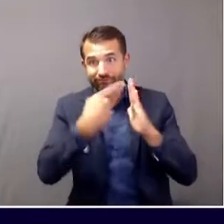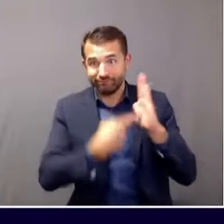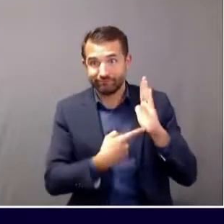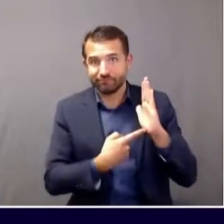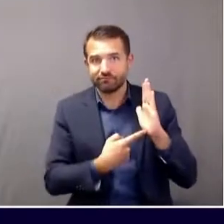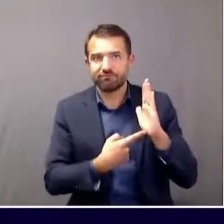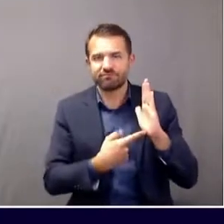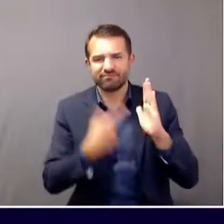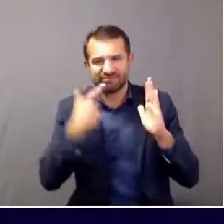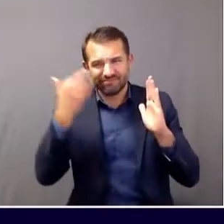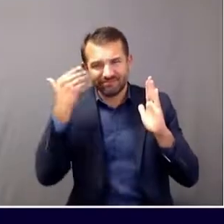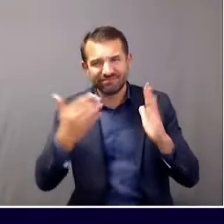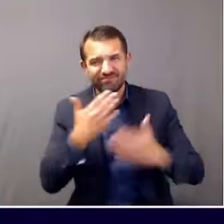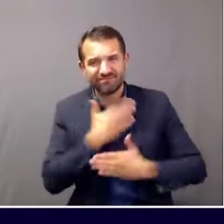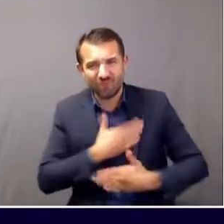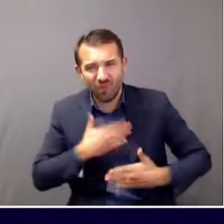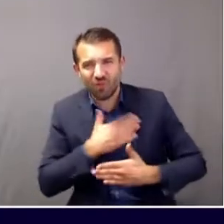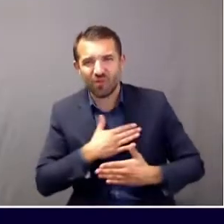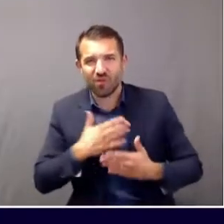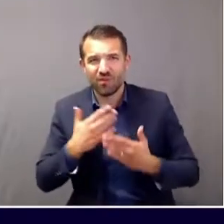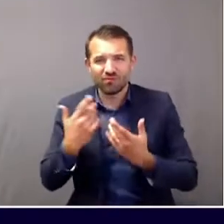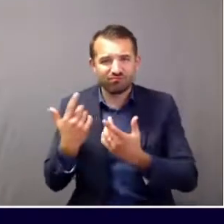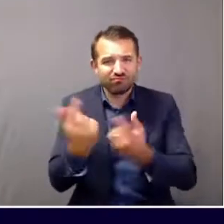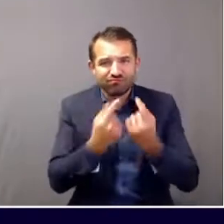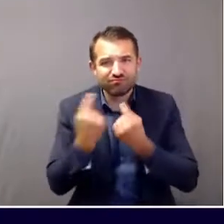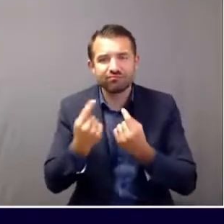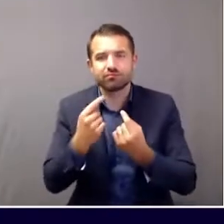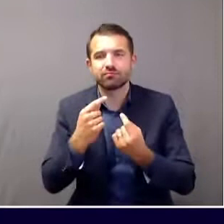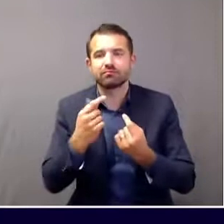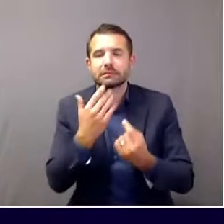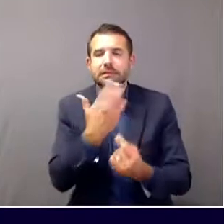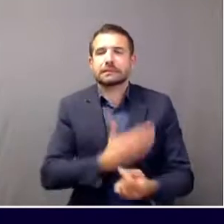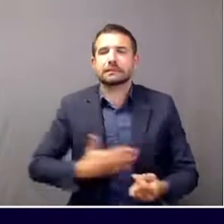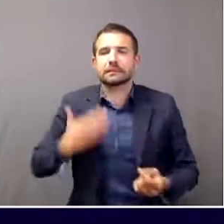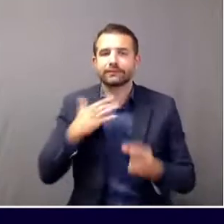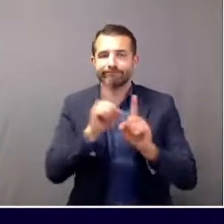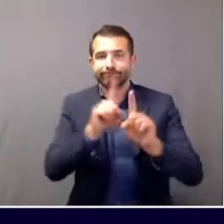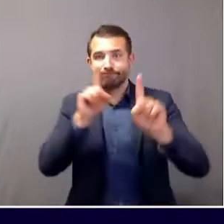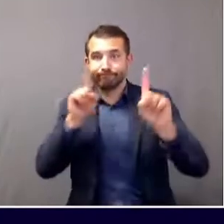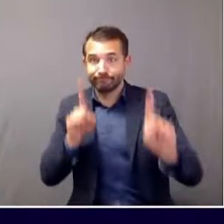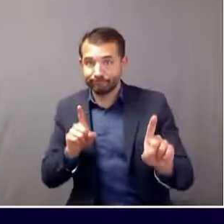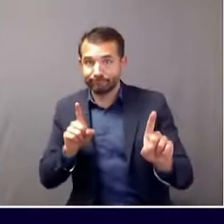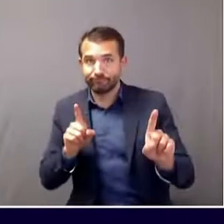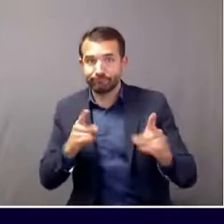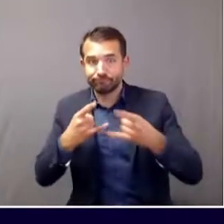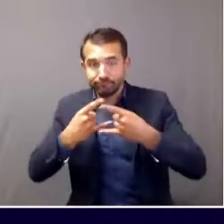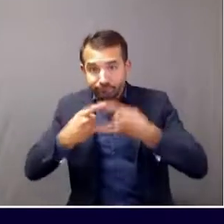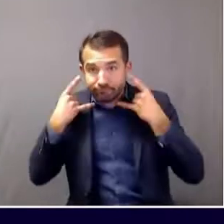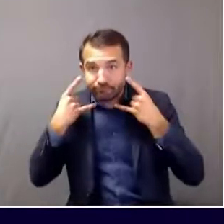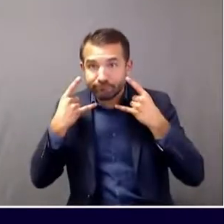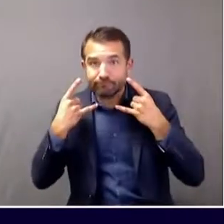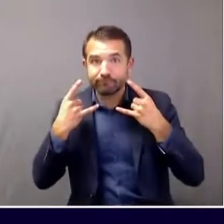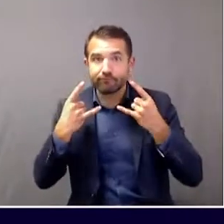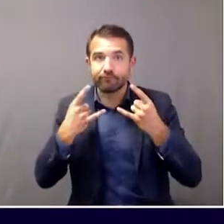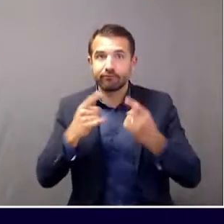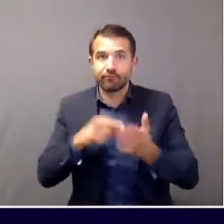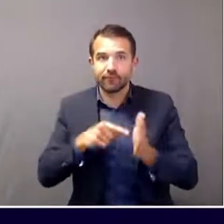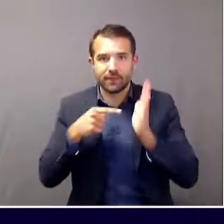those guardrails in around physical distancing and face